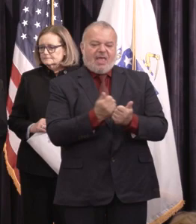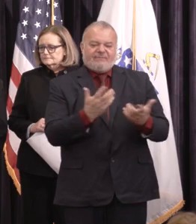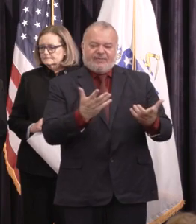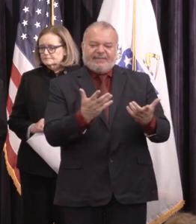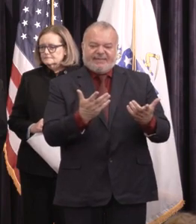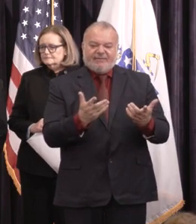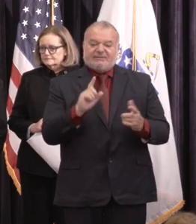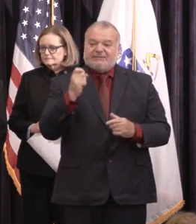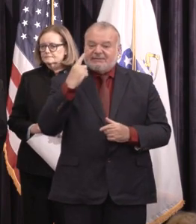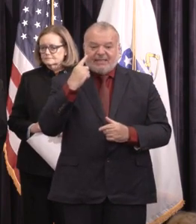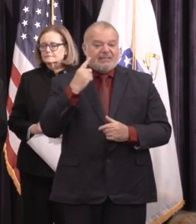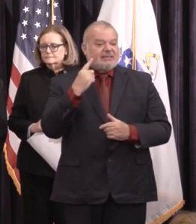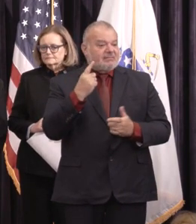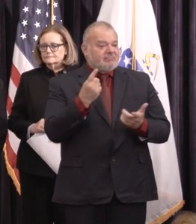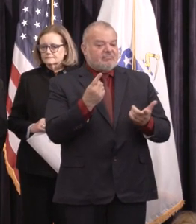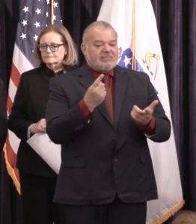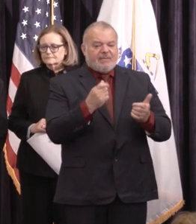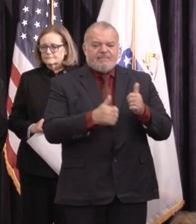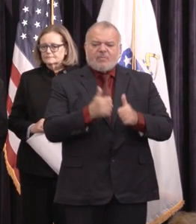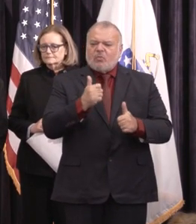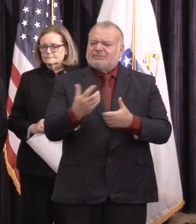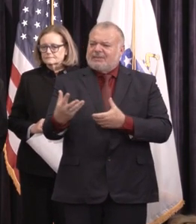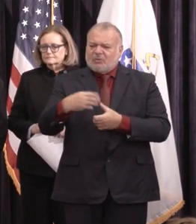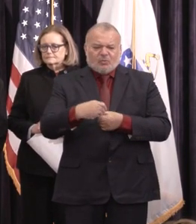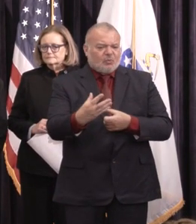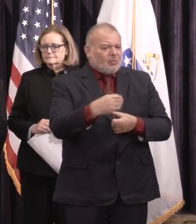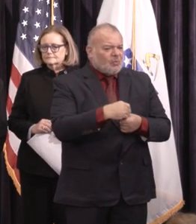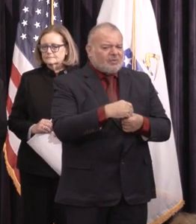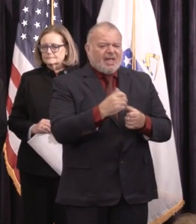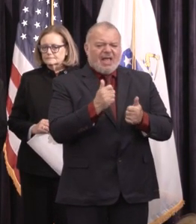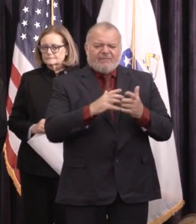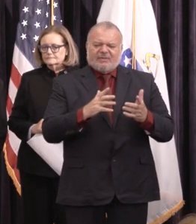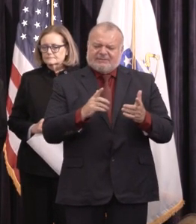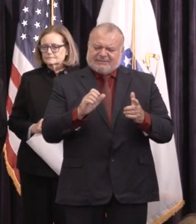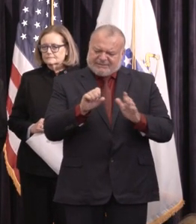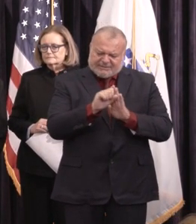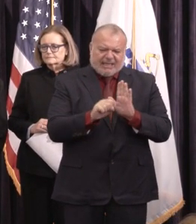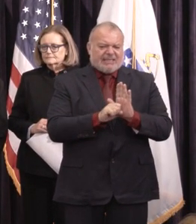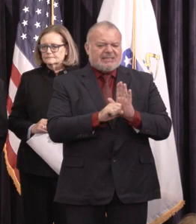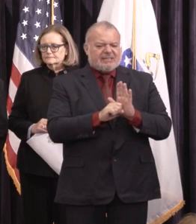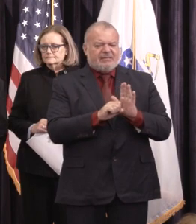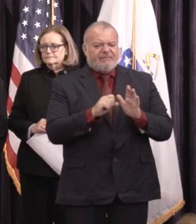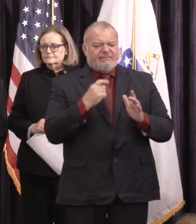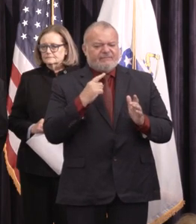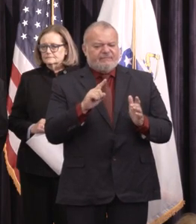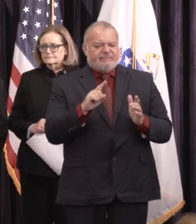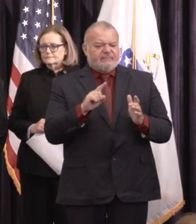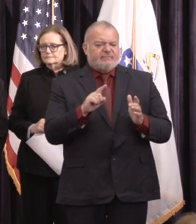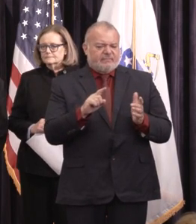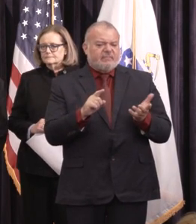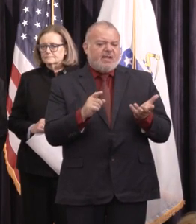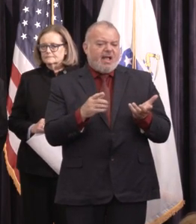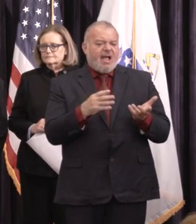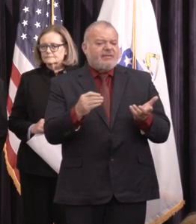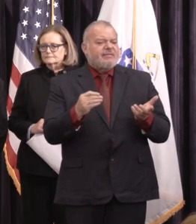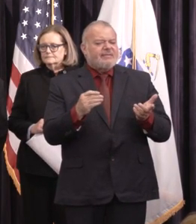inclusive of any state government or employer in the country. I'm asking all employers inside and